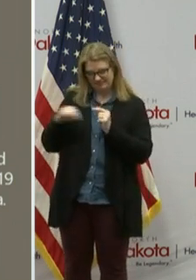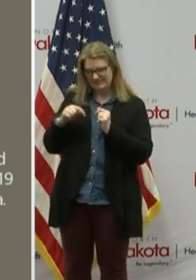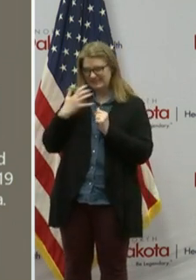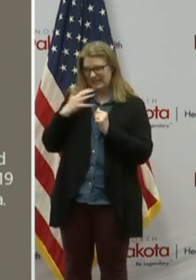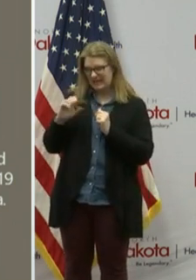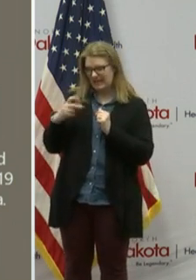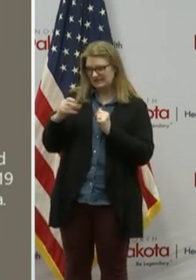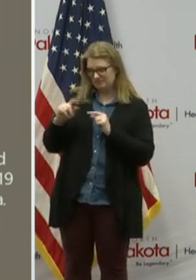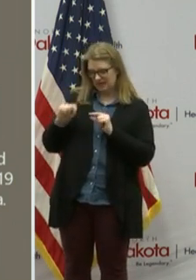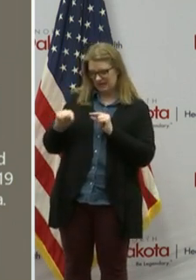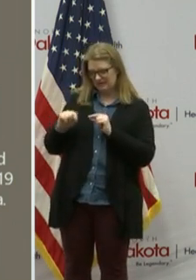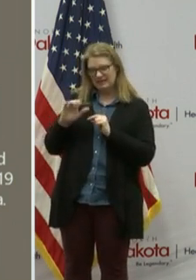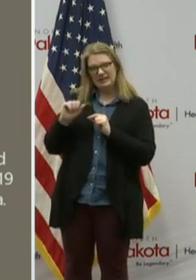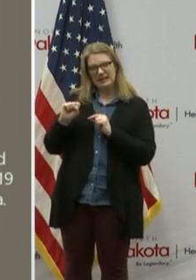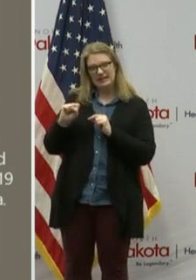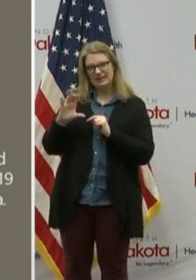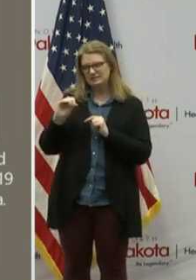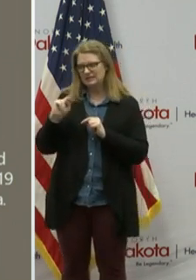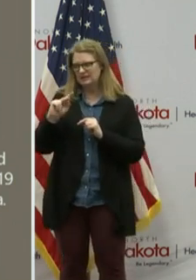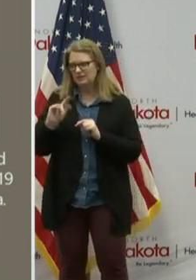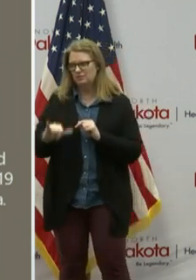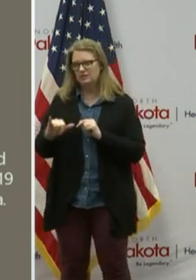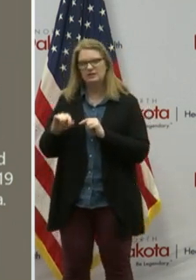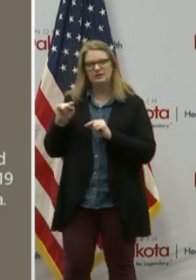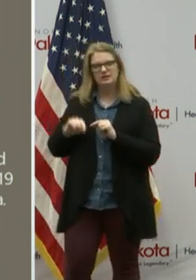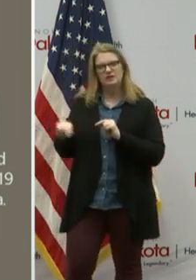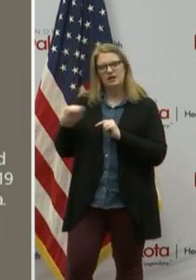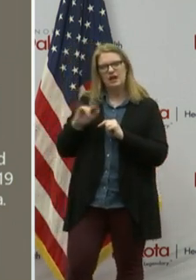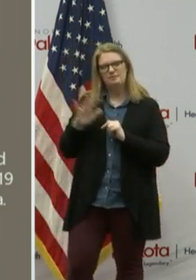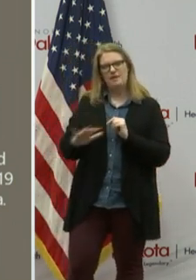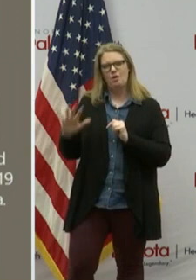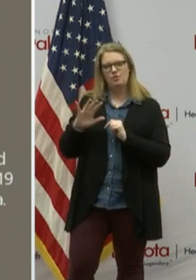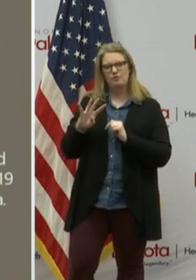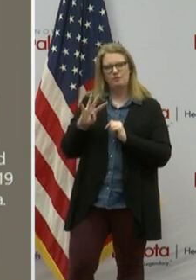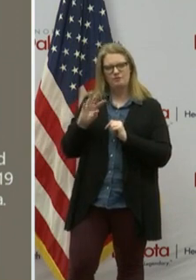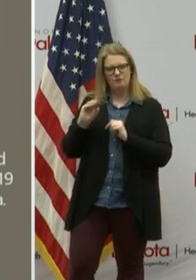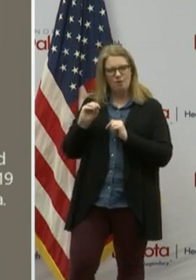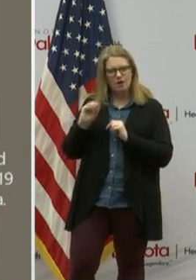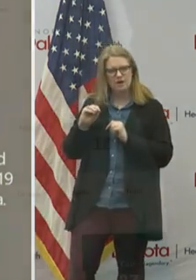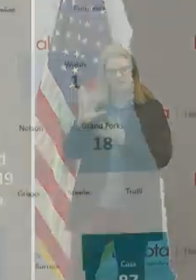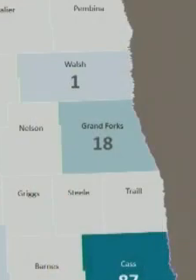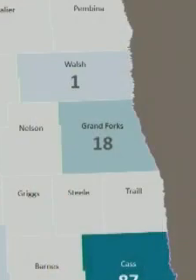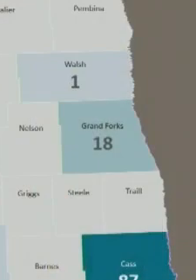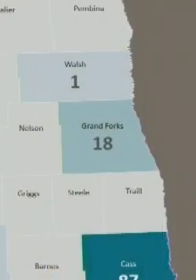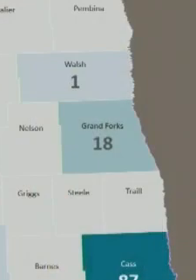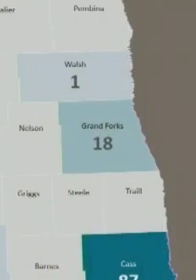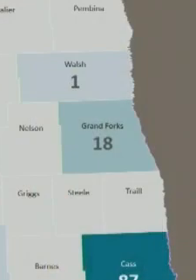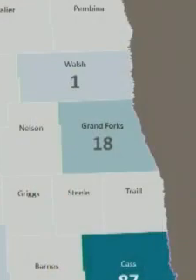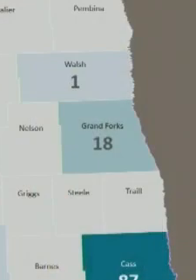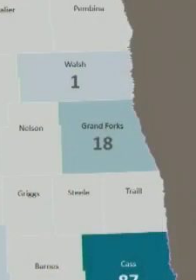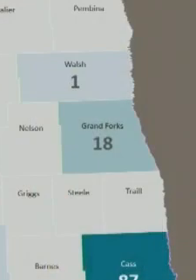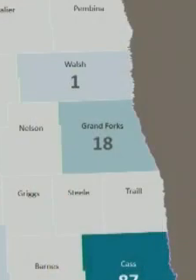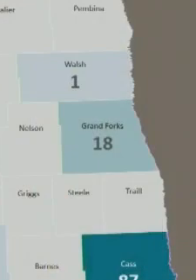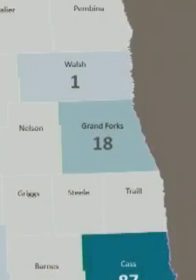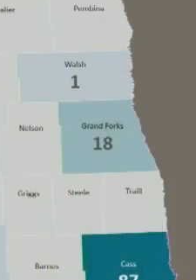WE HAVE GOT CONSIDERED A HOT SPOT IN CASS COUNTY WITH THE MOST NUMBER OF CASES AT 87.